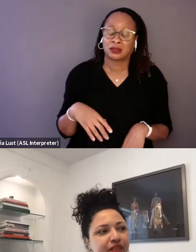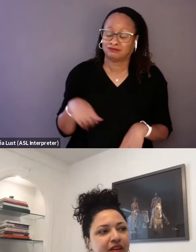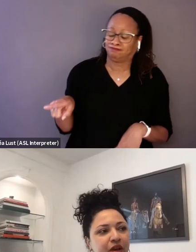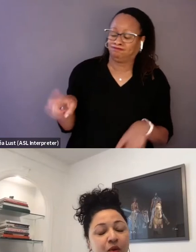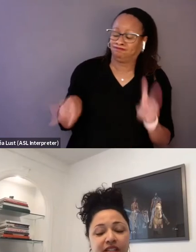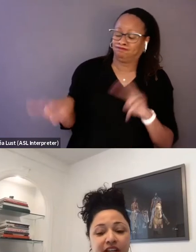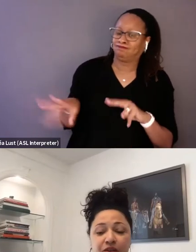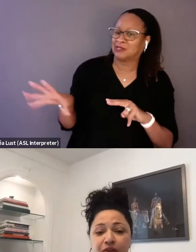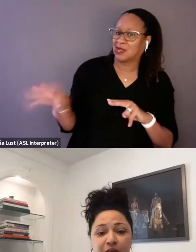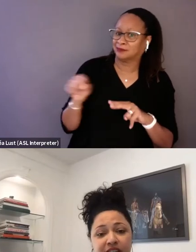it wasn't inclusive.